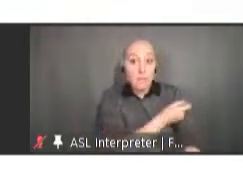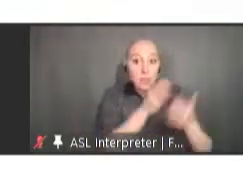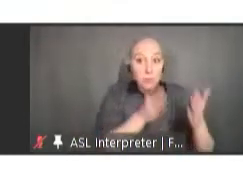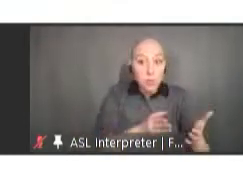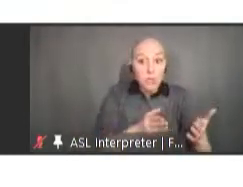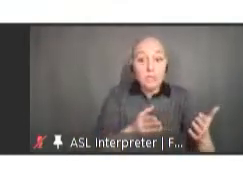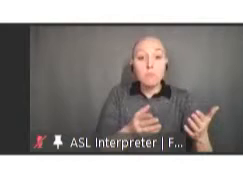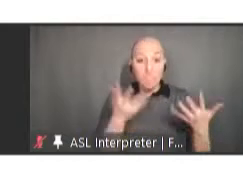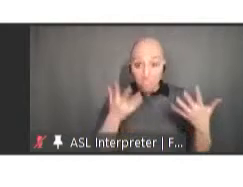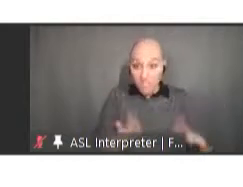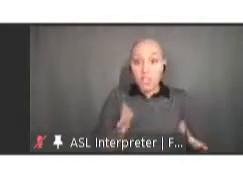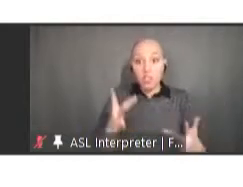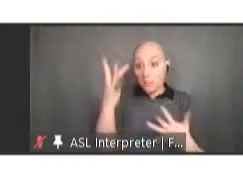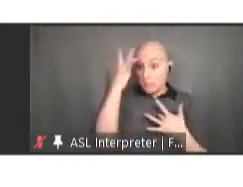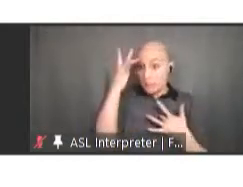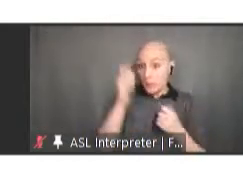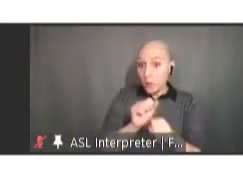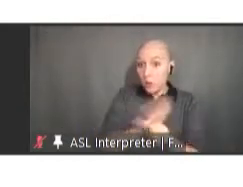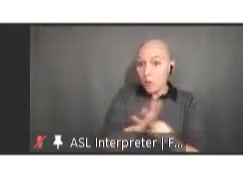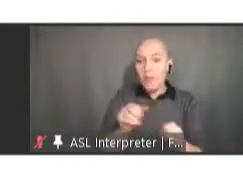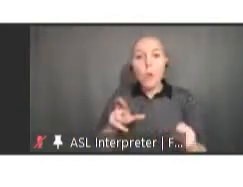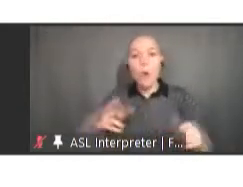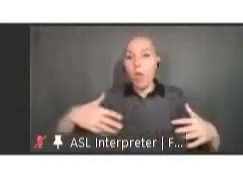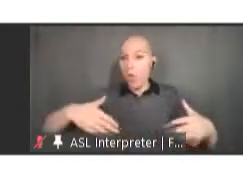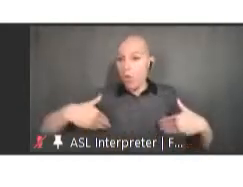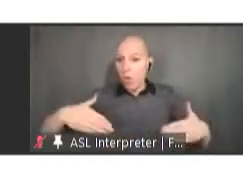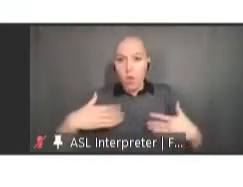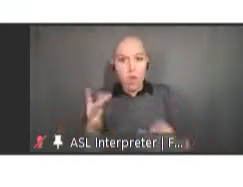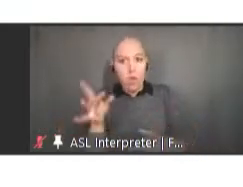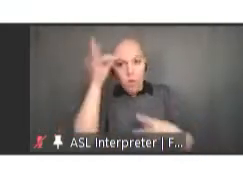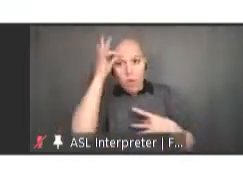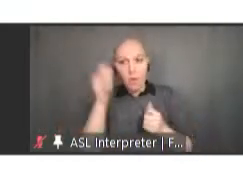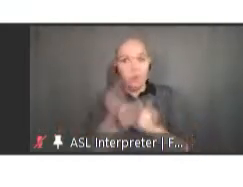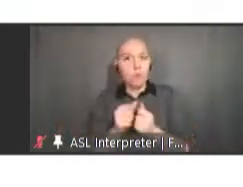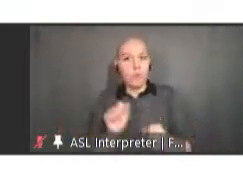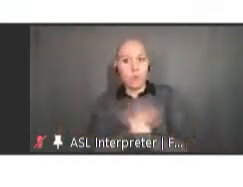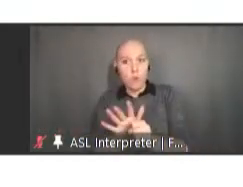and where a potentially relevant immunological parameters are known. Now in this study using